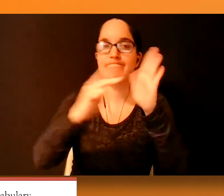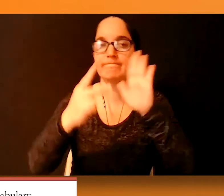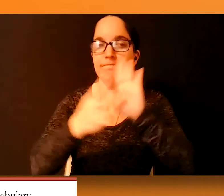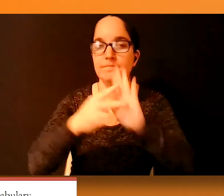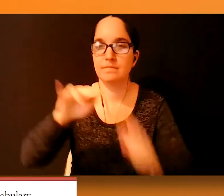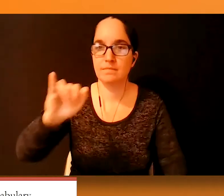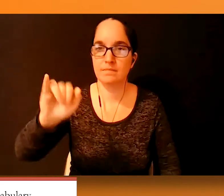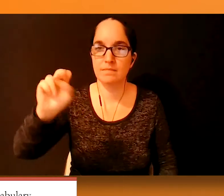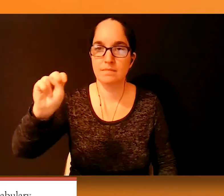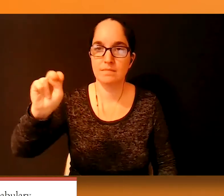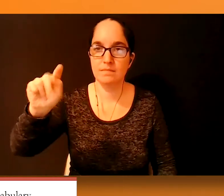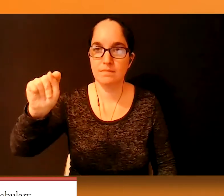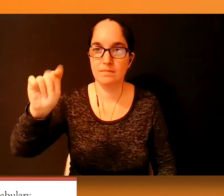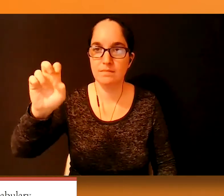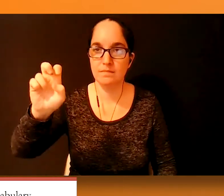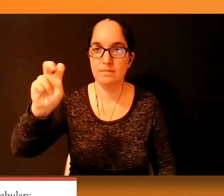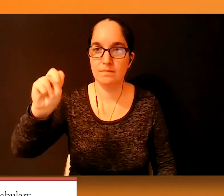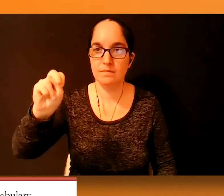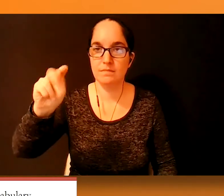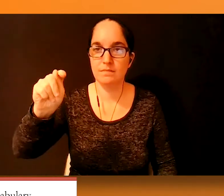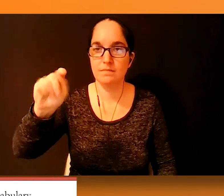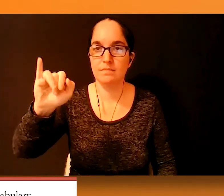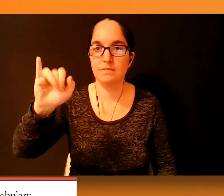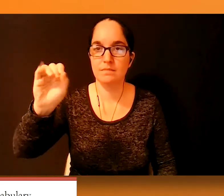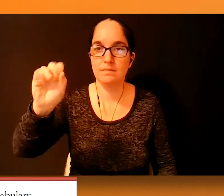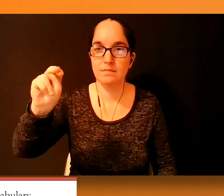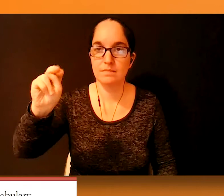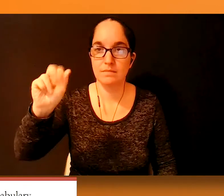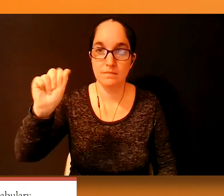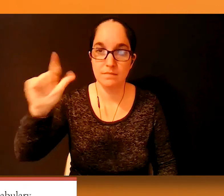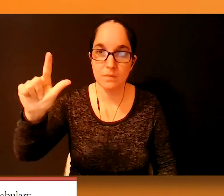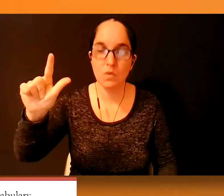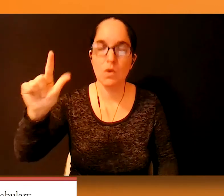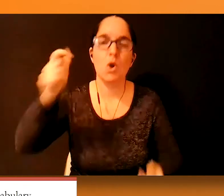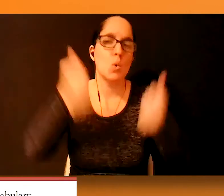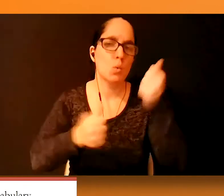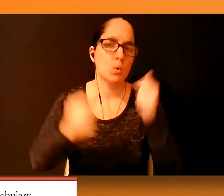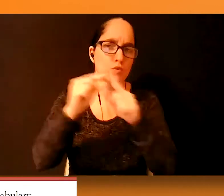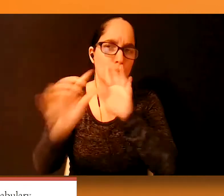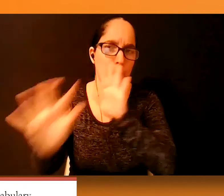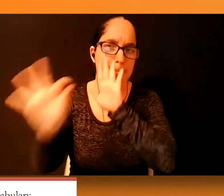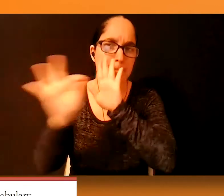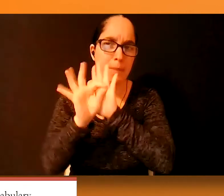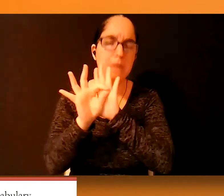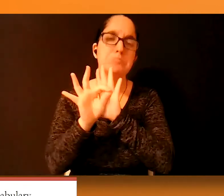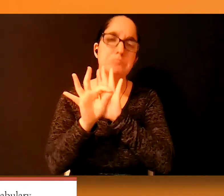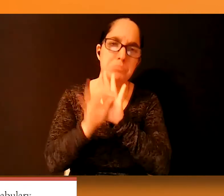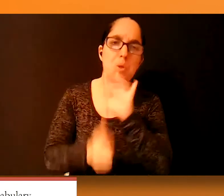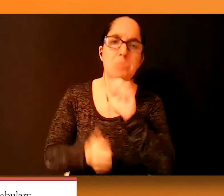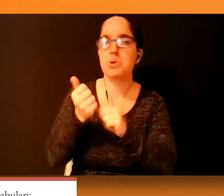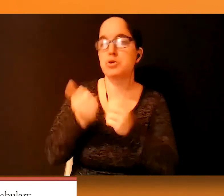or how would you select it as a teacher? You really have to be intentional. You have to think a lot about, you know, the words--